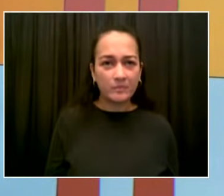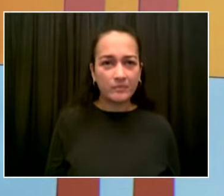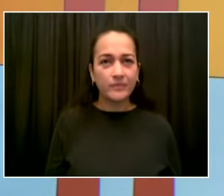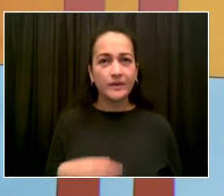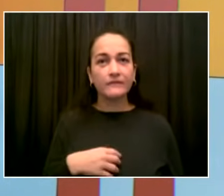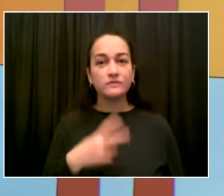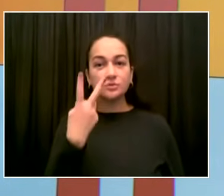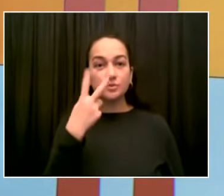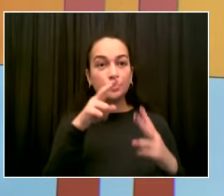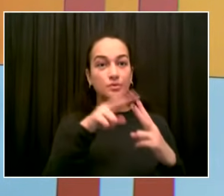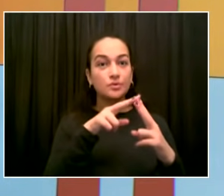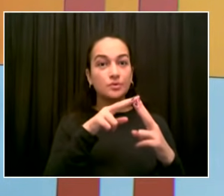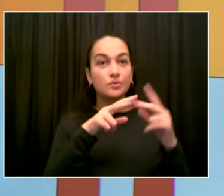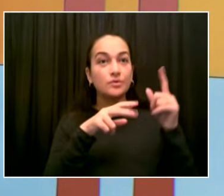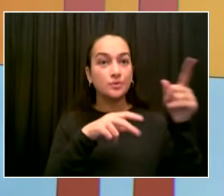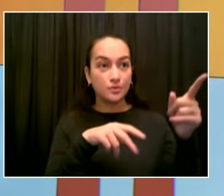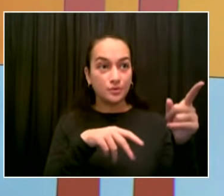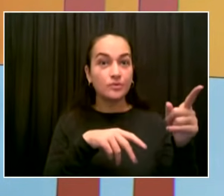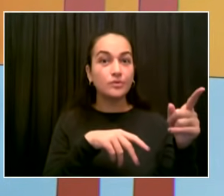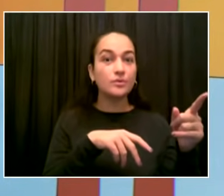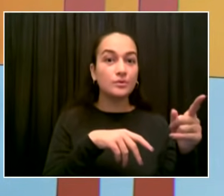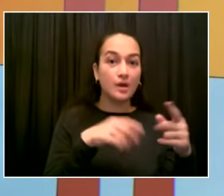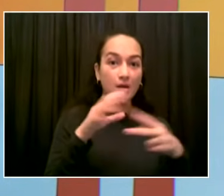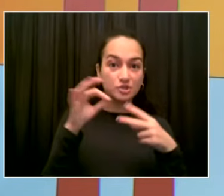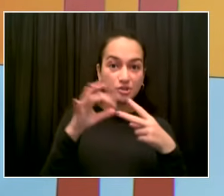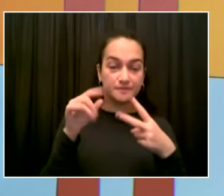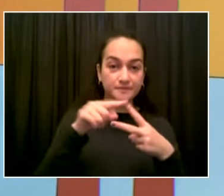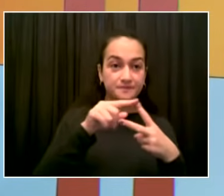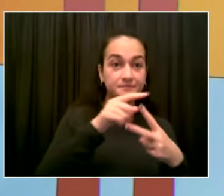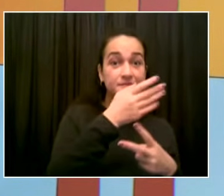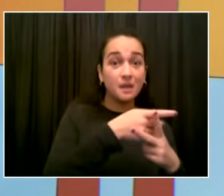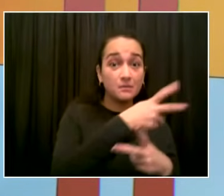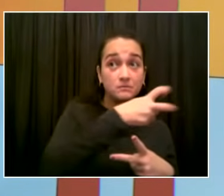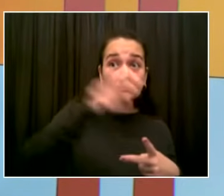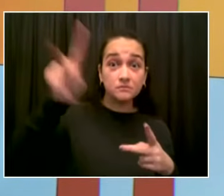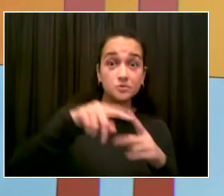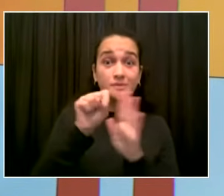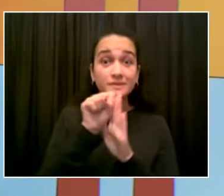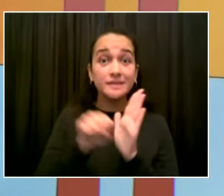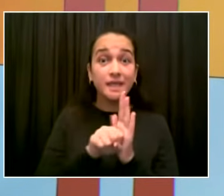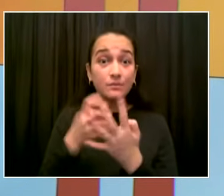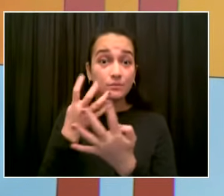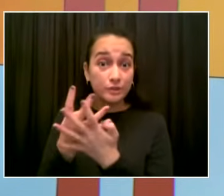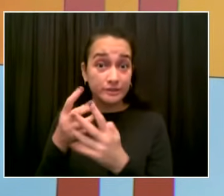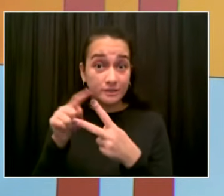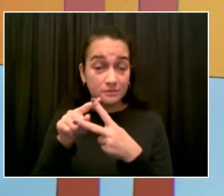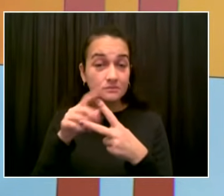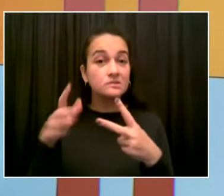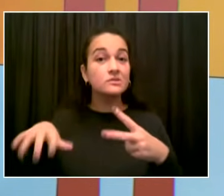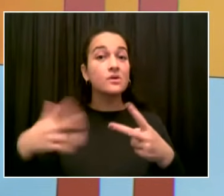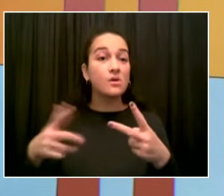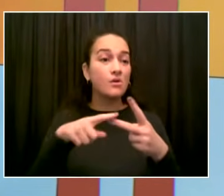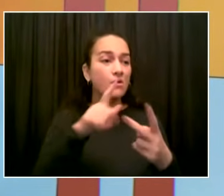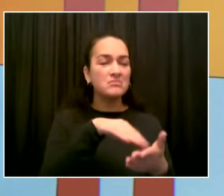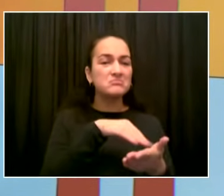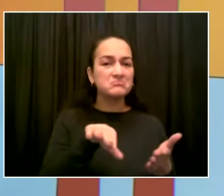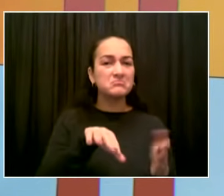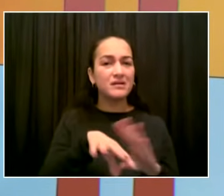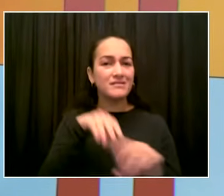HUNDREDS MORE PEOPLE WHETHER TO NOT BE INCARCERATED OR GO TO STATE'S FACILITIES. A NUMERB OF OTHER EFFORTS WE'RE